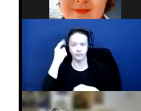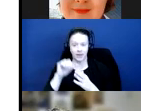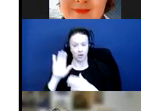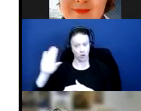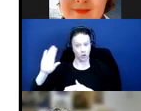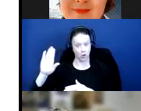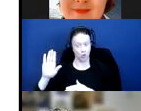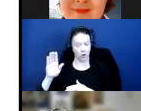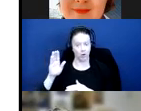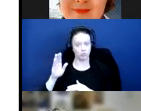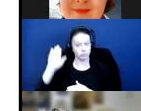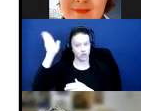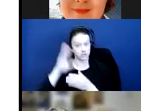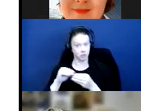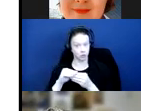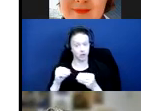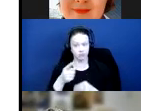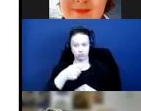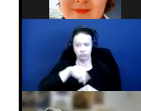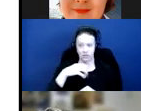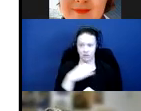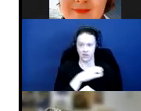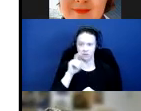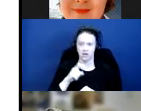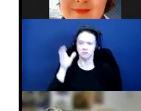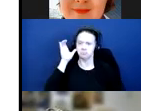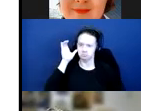and there typically is a response to the testimony